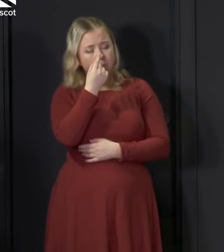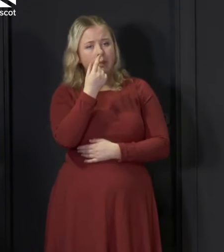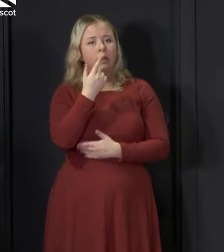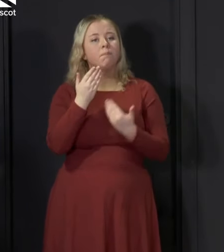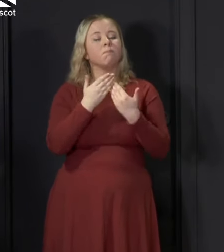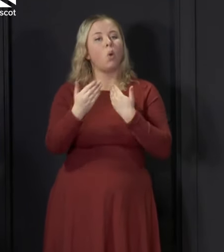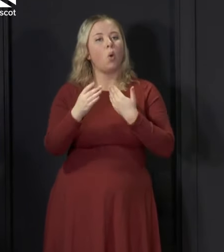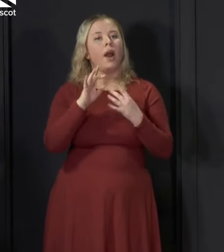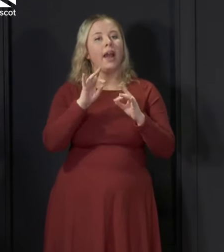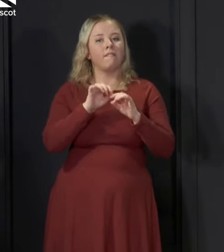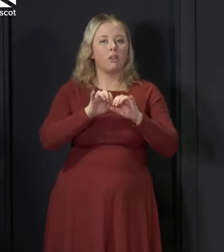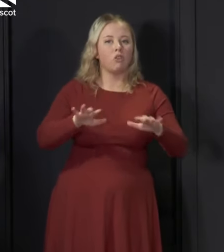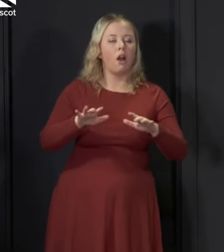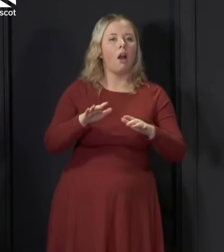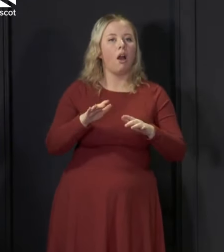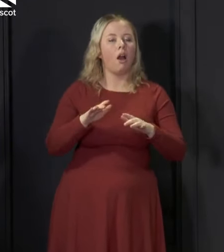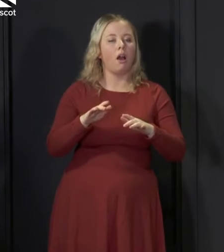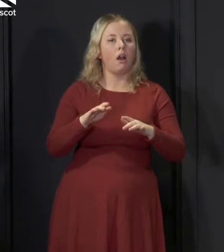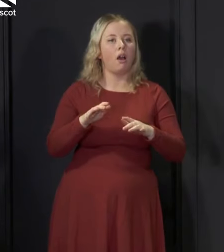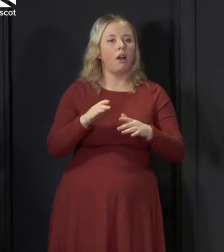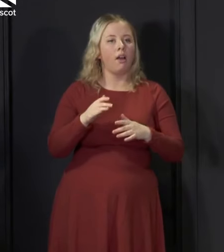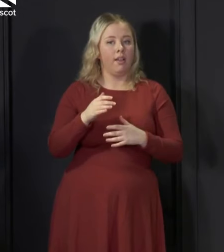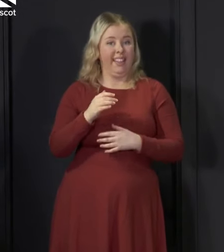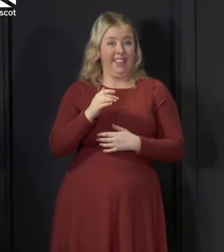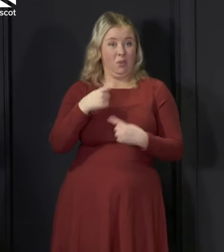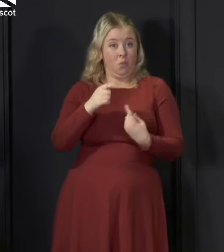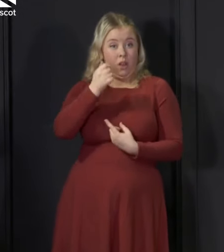more infectious than we thought in people who are not displaying symptoms, we adapt